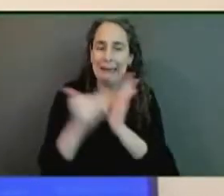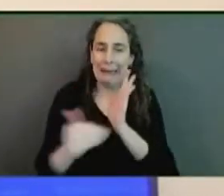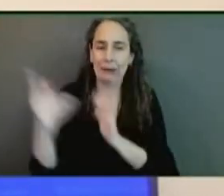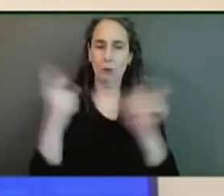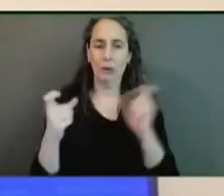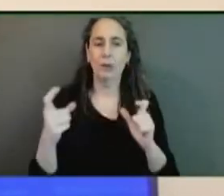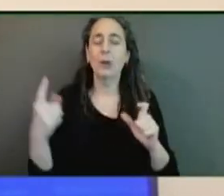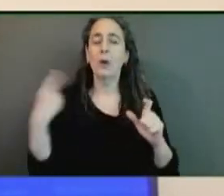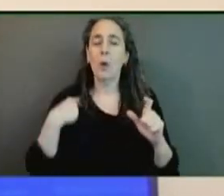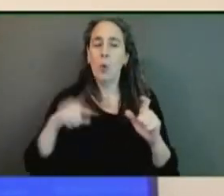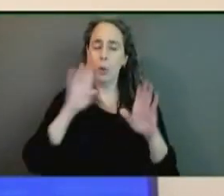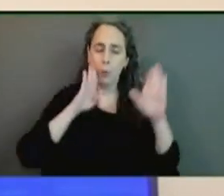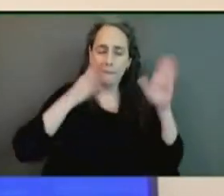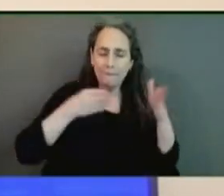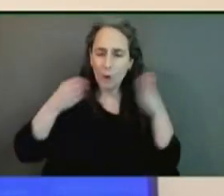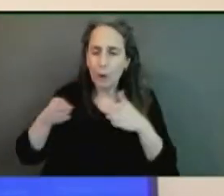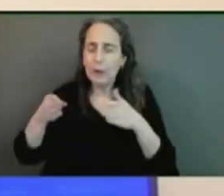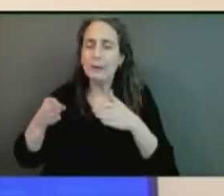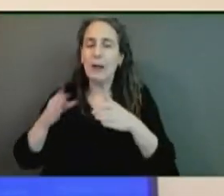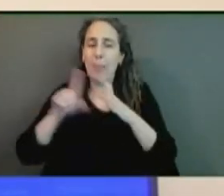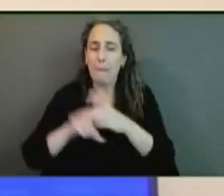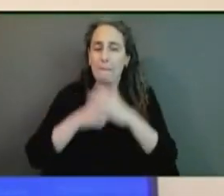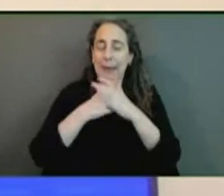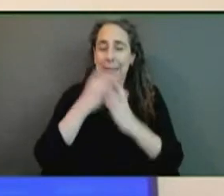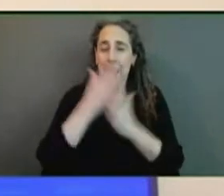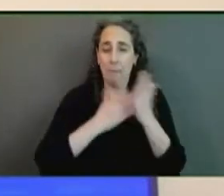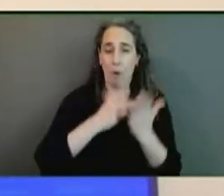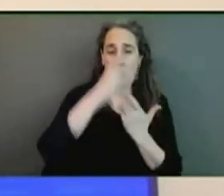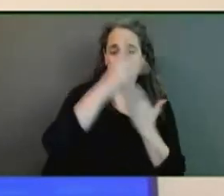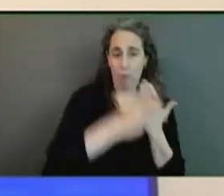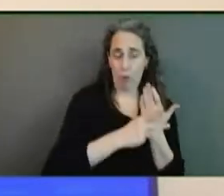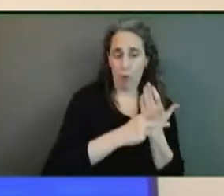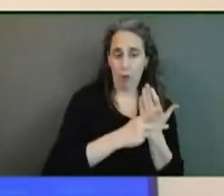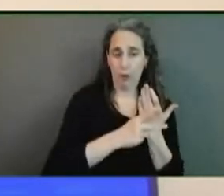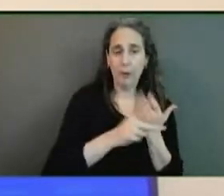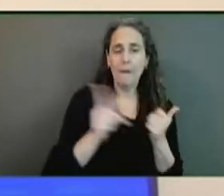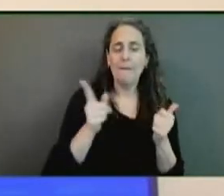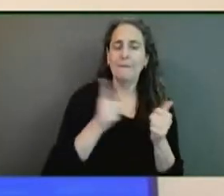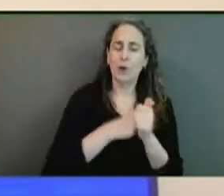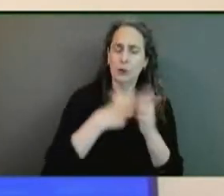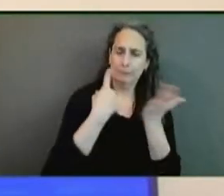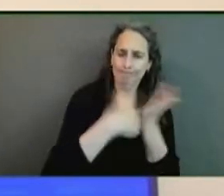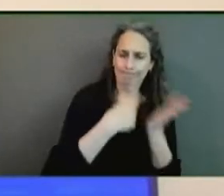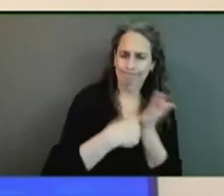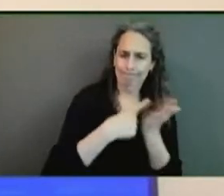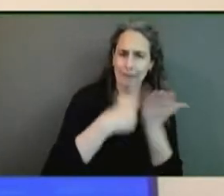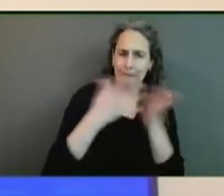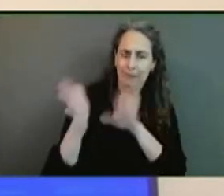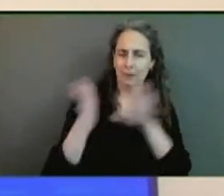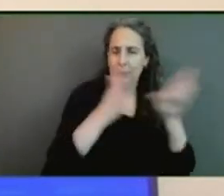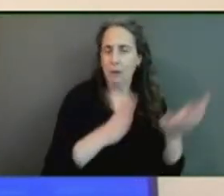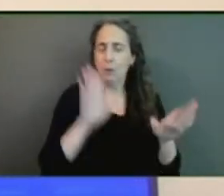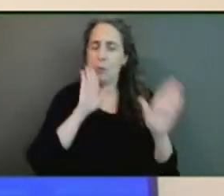questions that are repeated quite often. These will be the foundation of the early part of